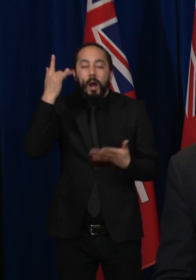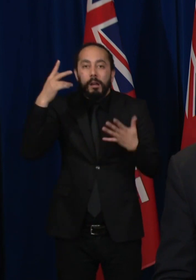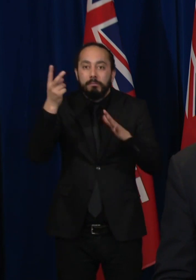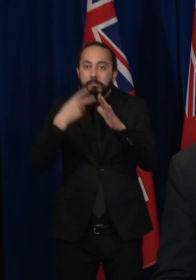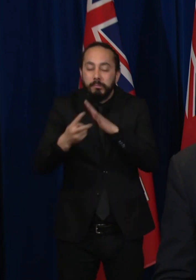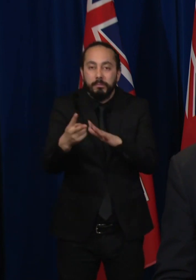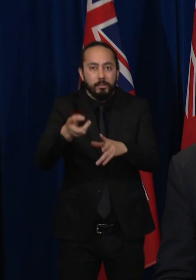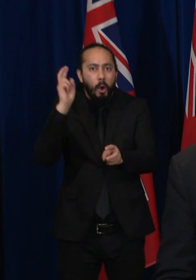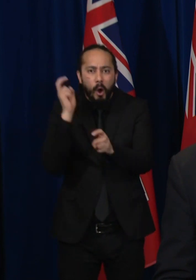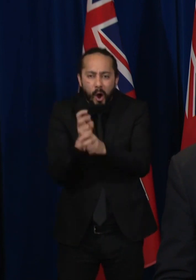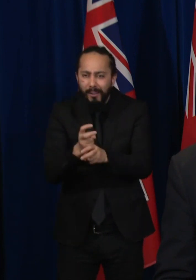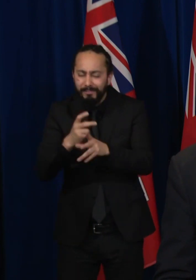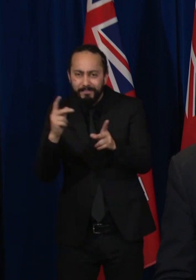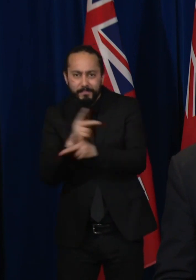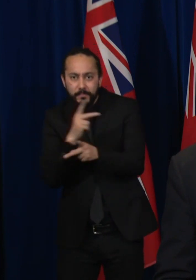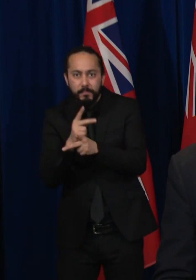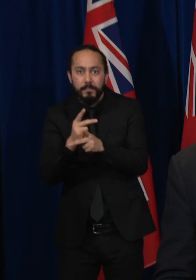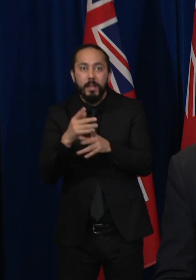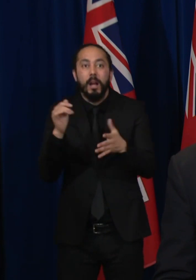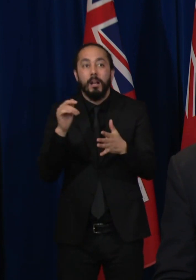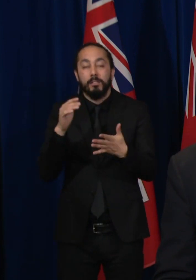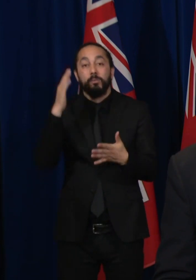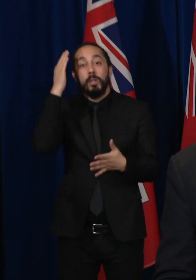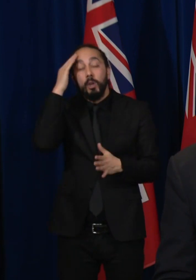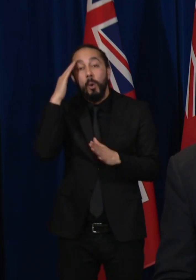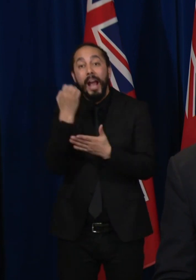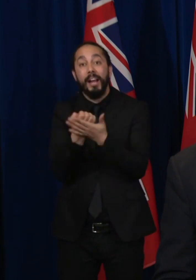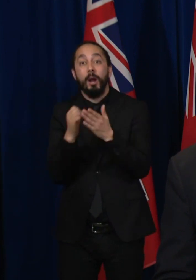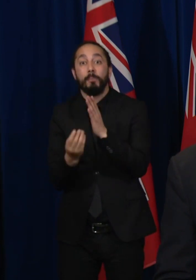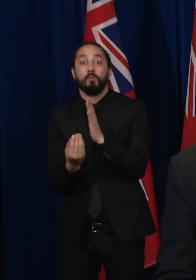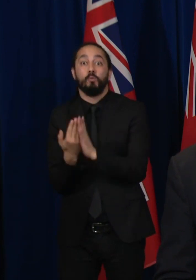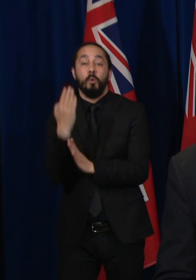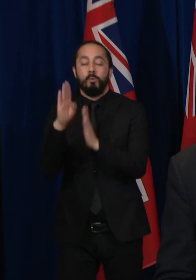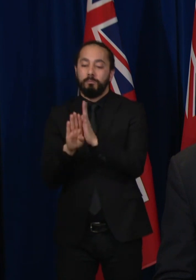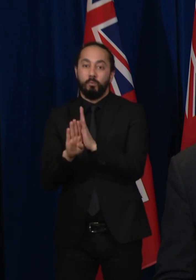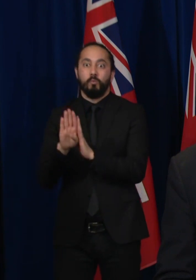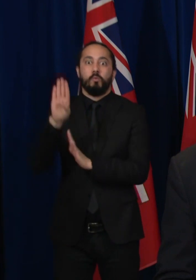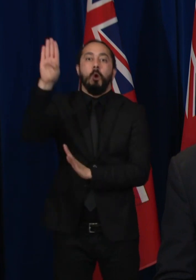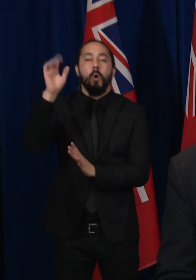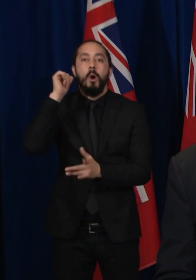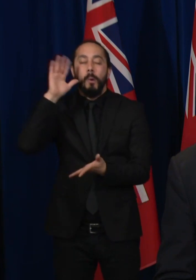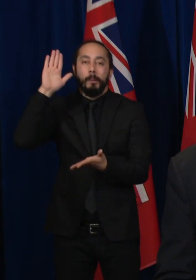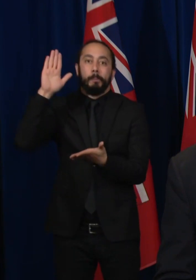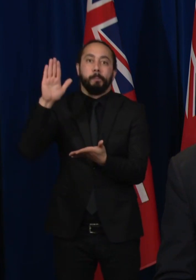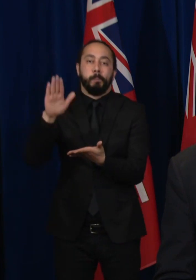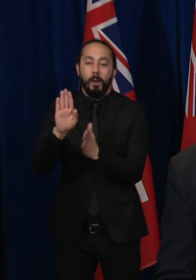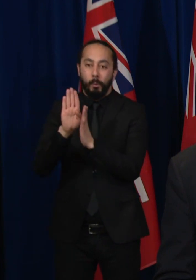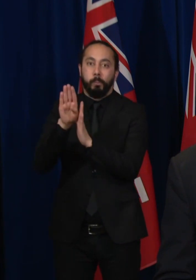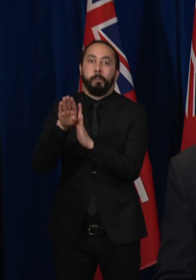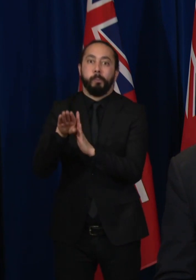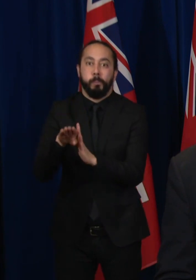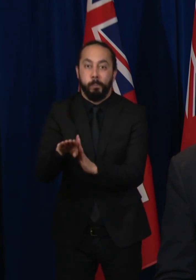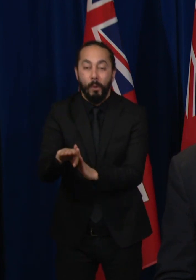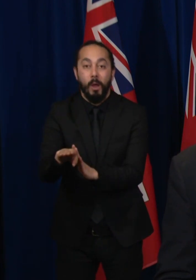economic growth. I think the focus we have to put on it, the forecasts are interesting,ment are we doing to step